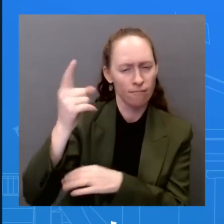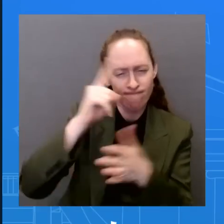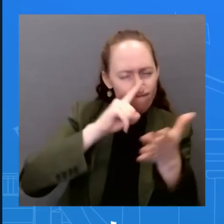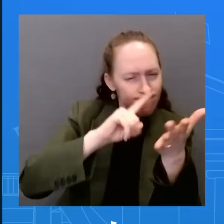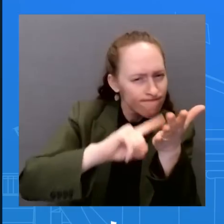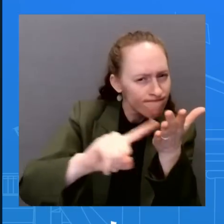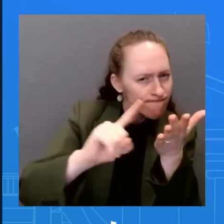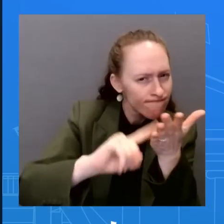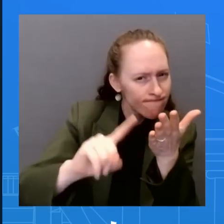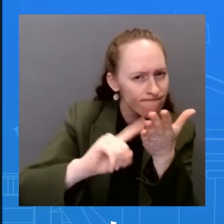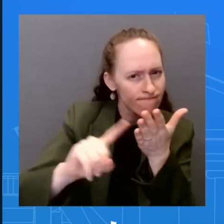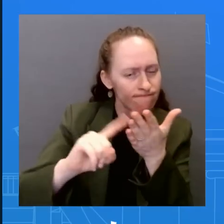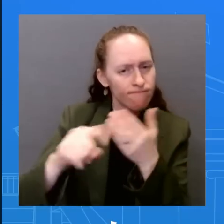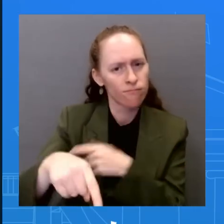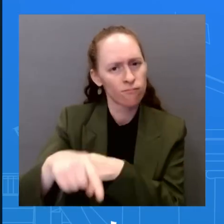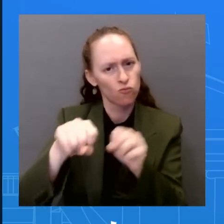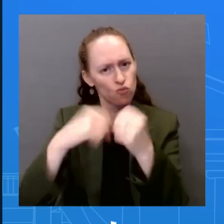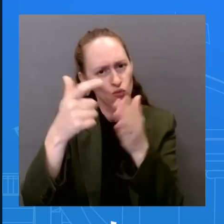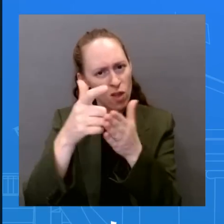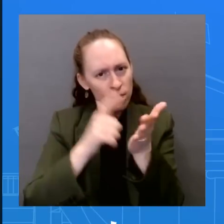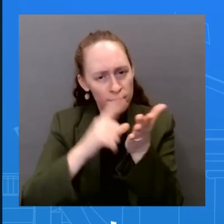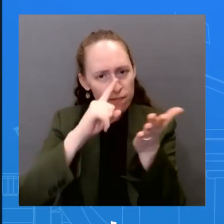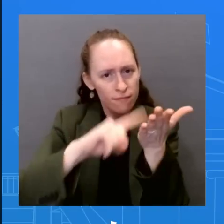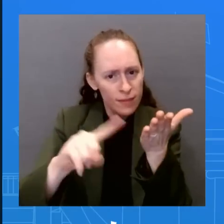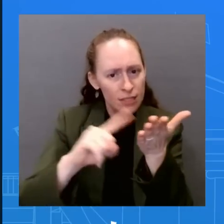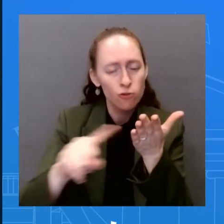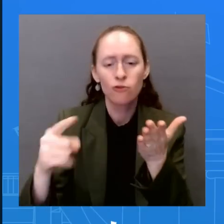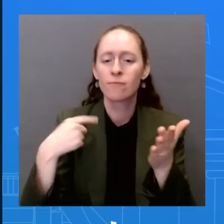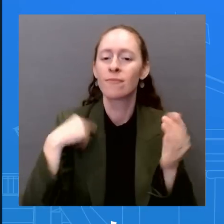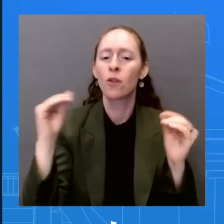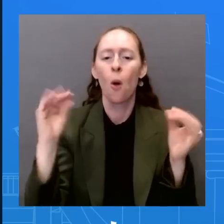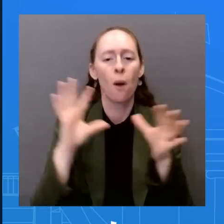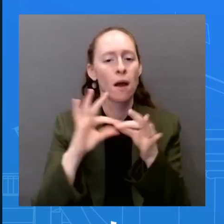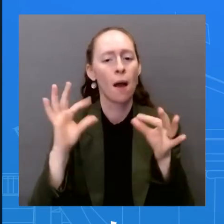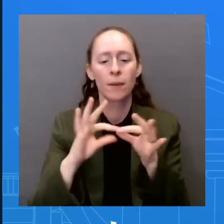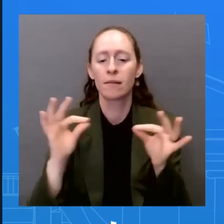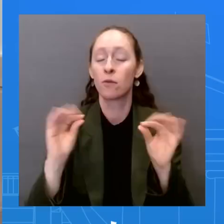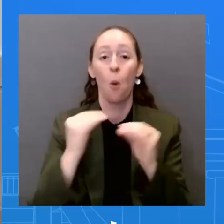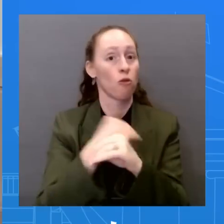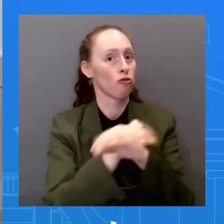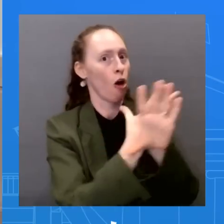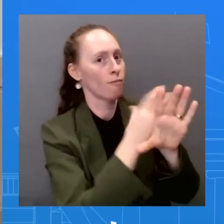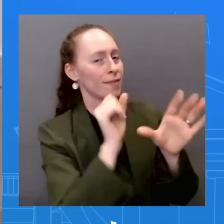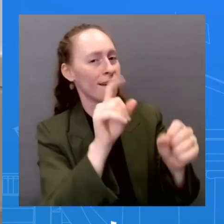But, again, I don't have any calls to -- to read out to you. The Press: Let me ask separate from that then. Obviously, this is not unique to this investigation.